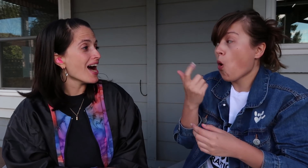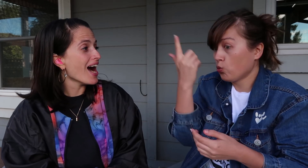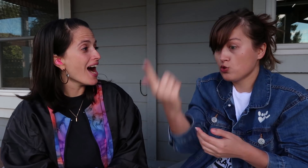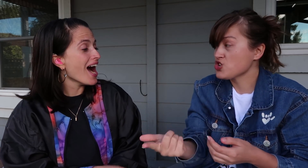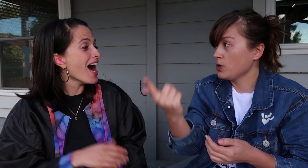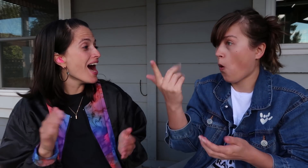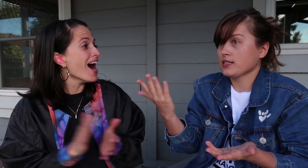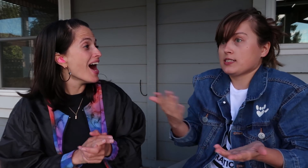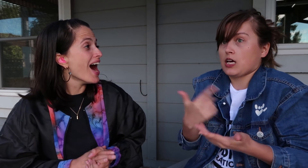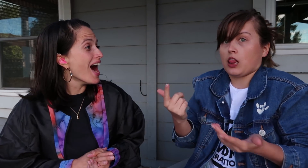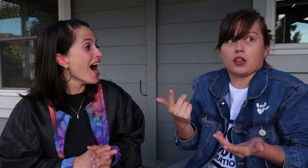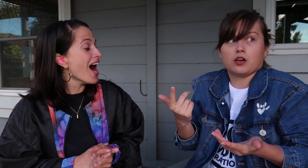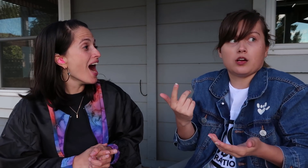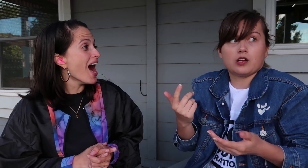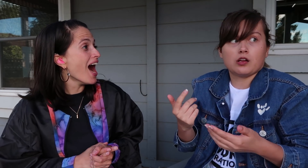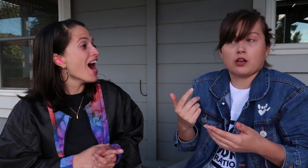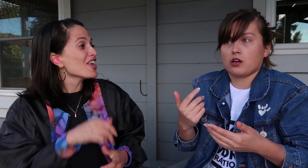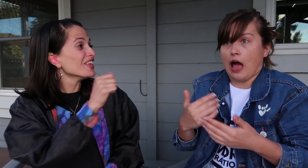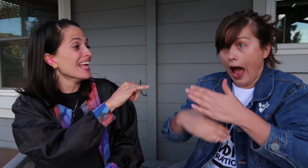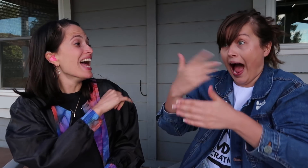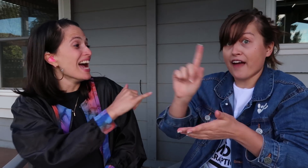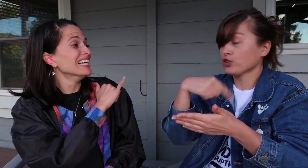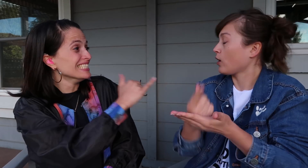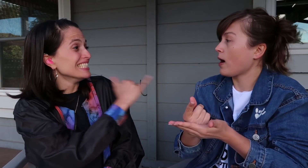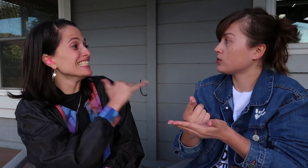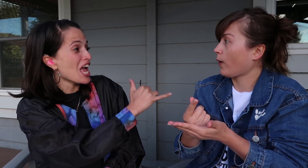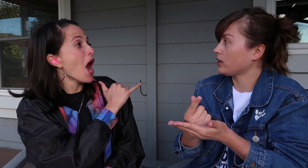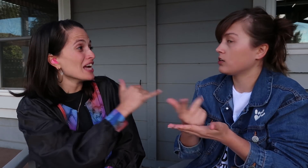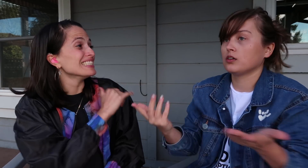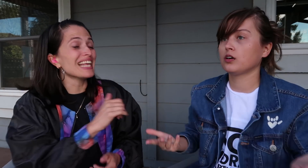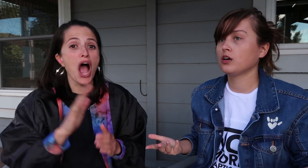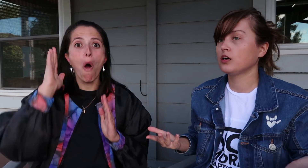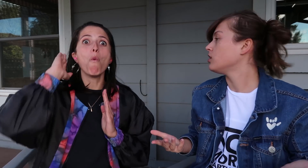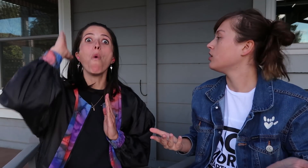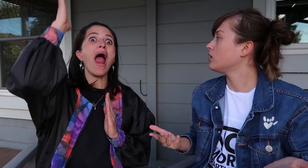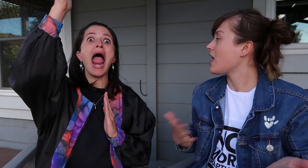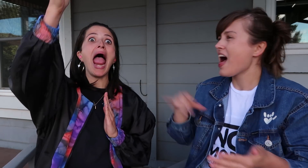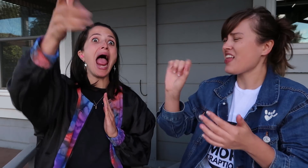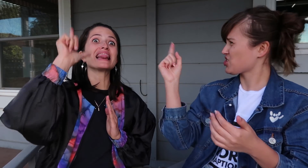I had no idea who she was until after I graduated! Same!